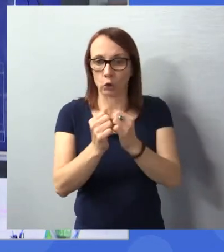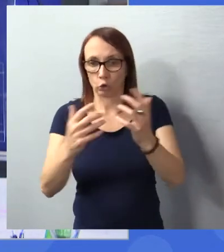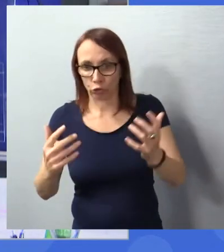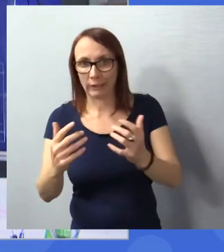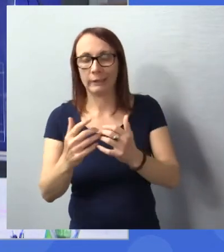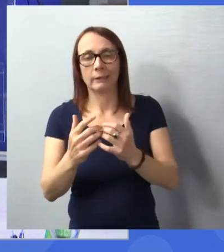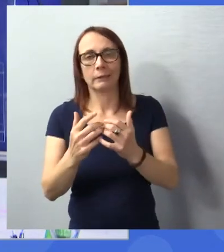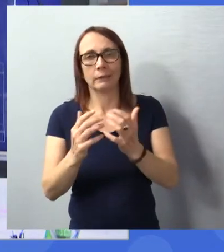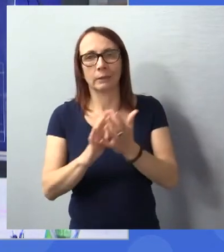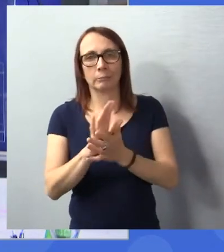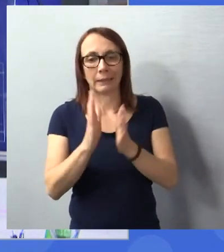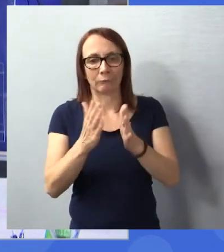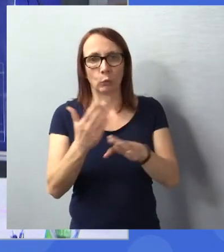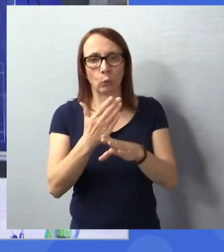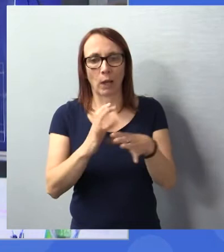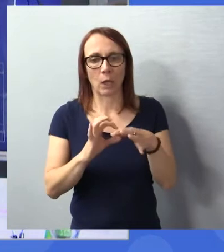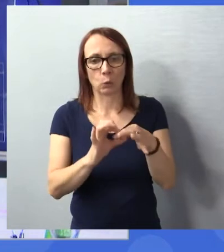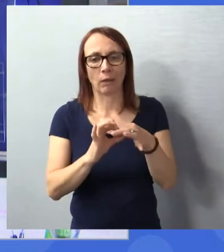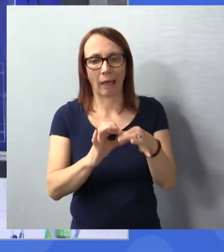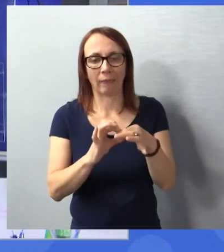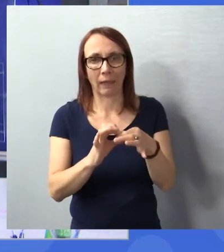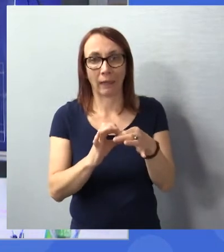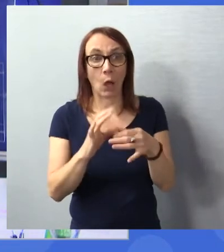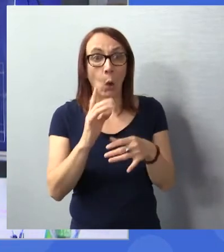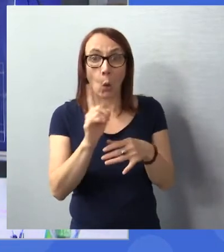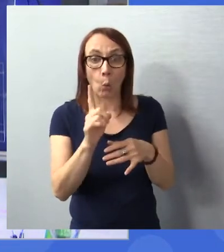work together find a point and then build on that source rather than once